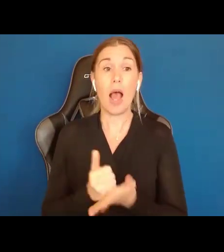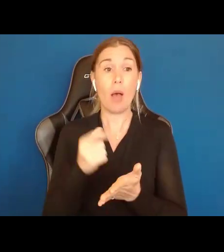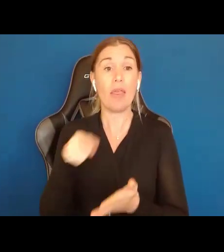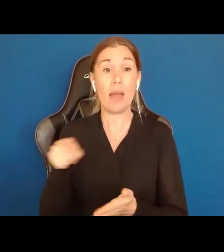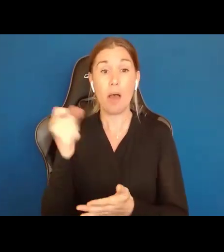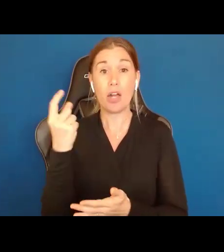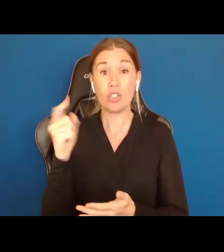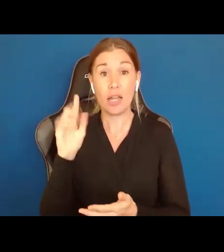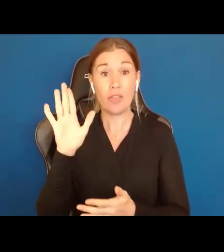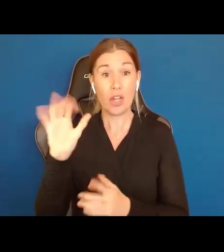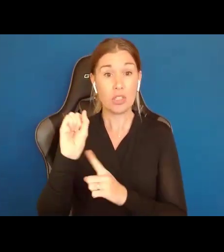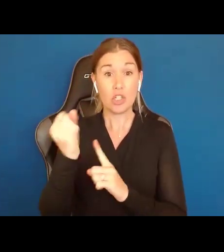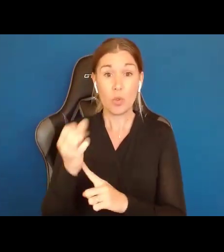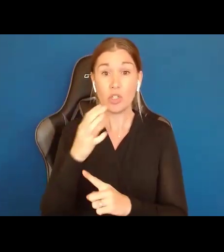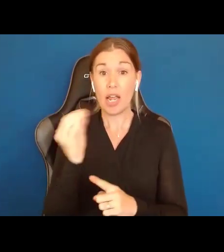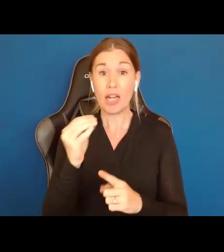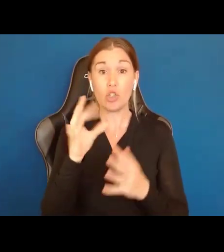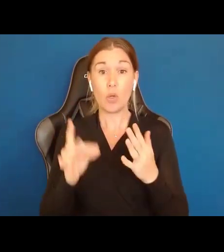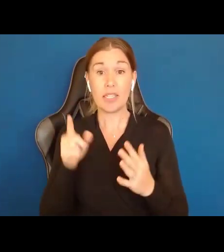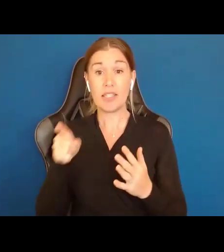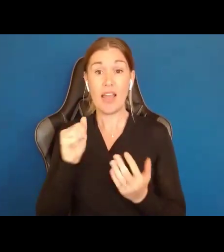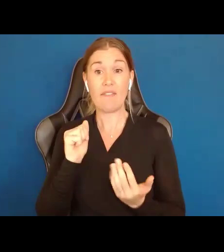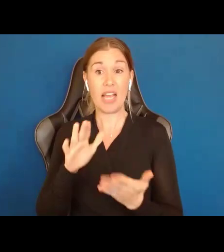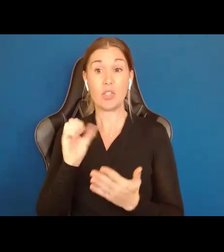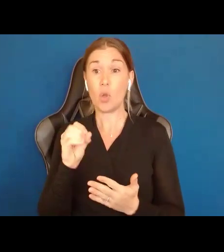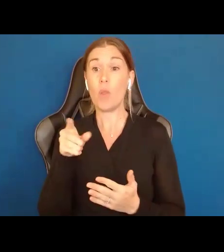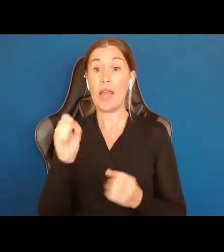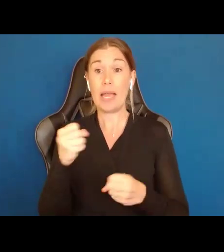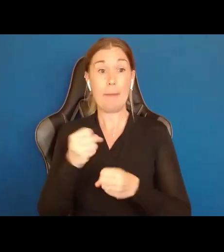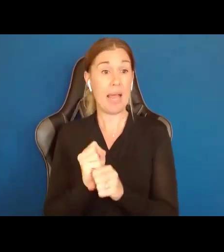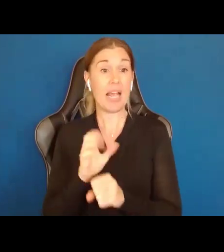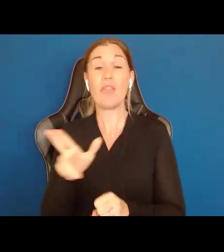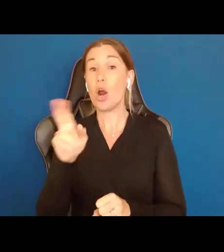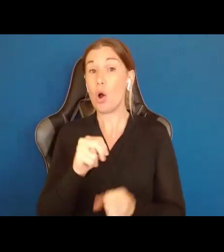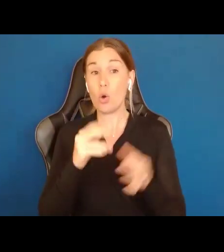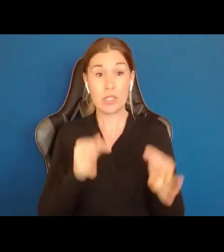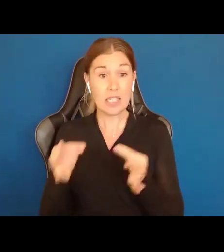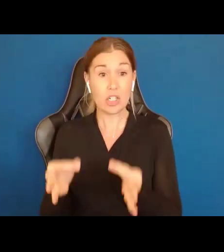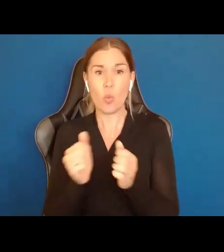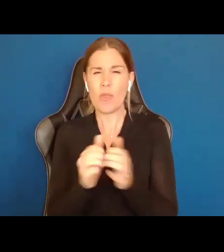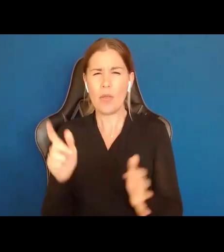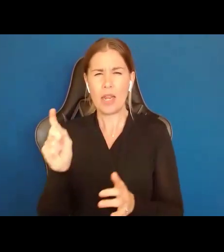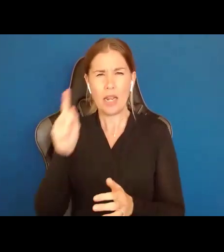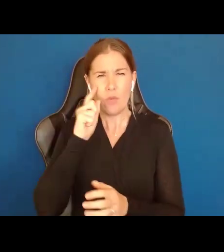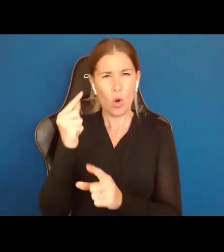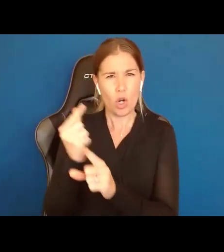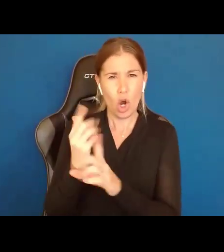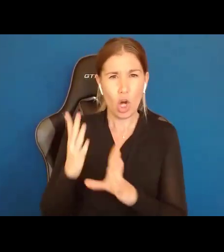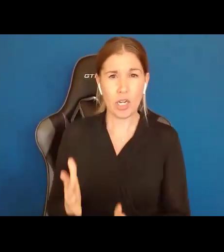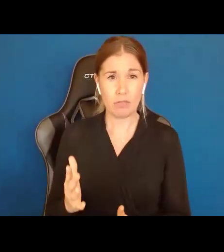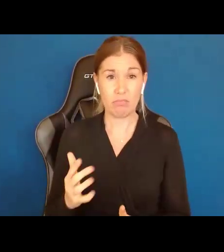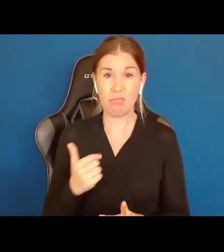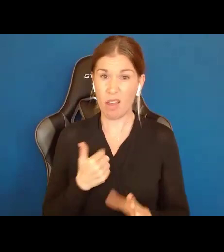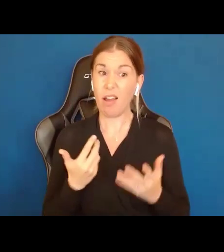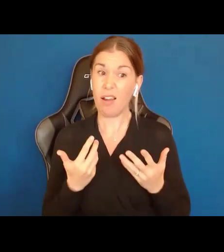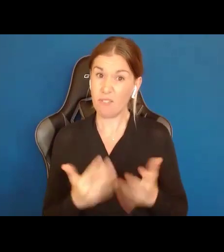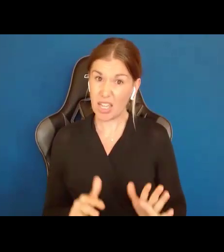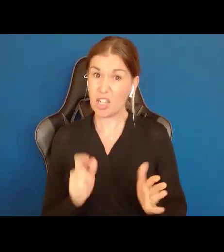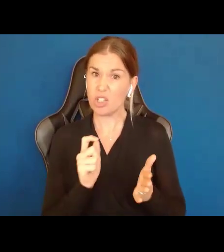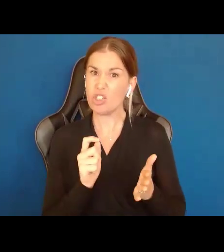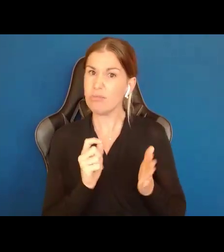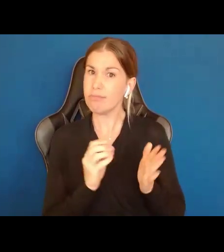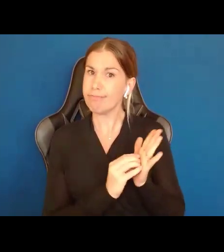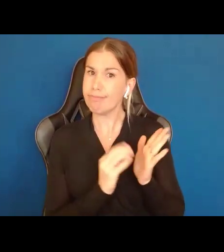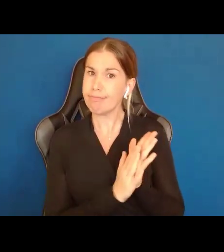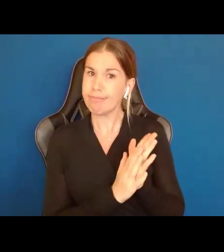Google scholar Supported Decision making and you'll see those long words. Its in textbooks, its in studies. I wrote it so you have a chance to say you're listening to the guy who wrote that definition.